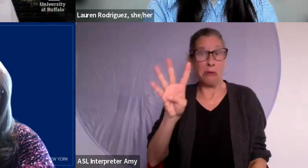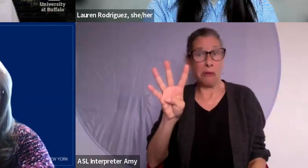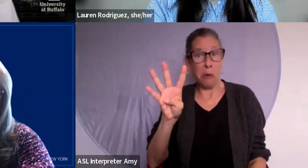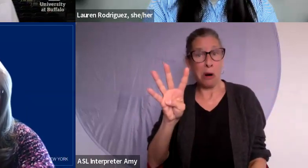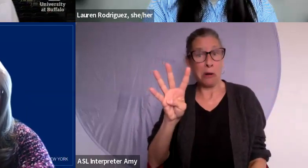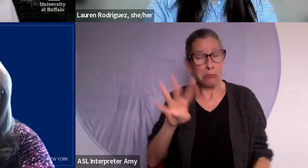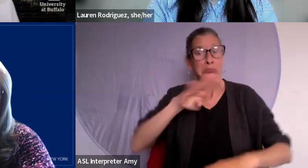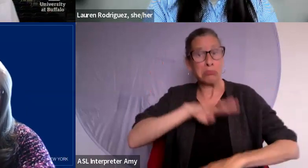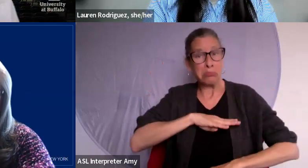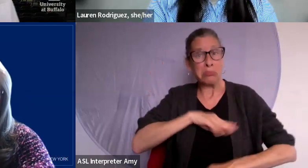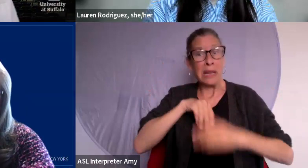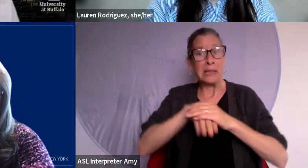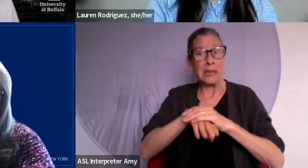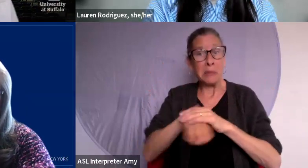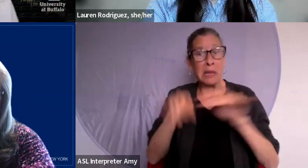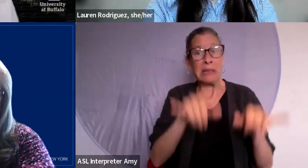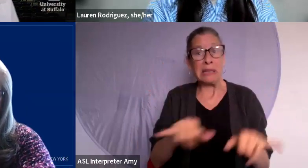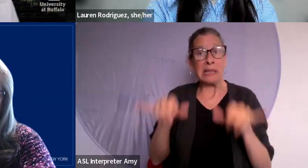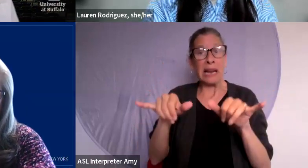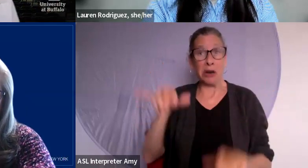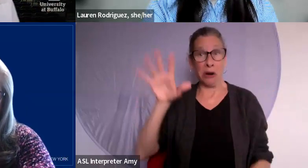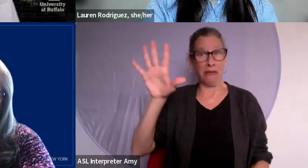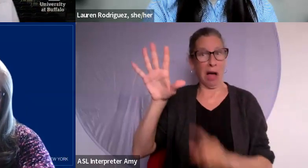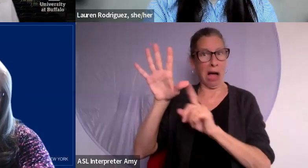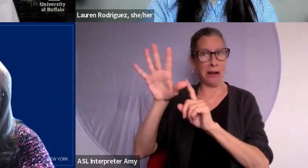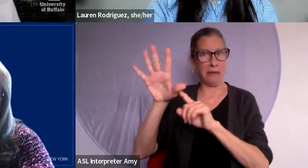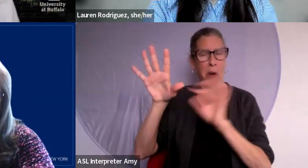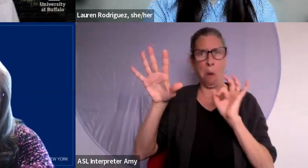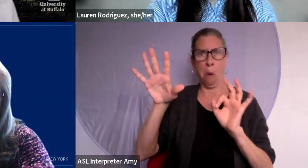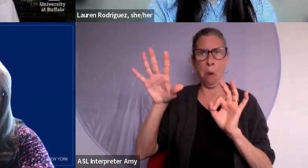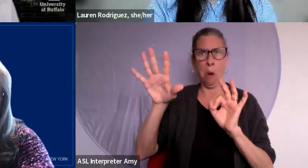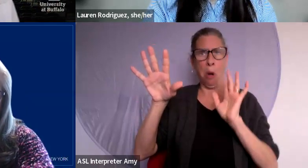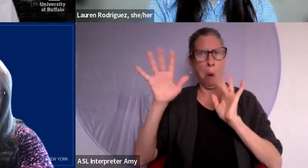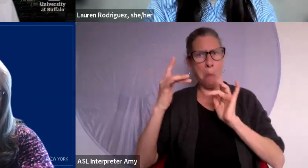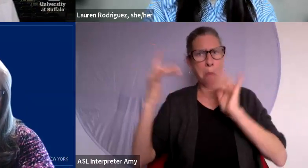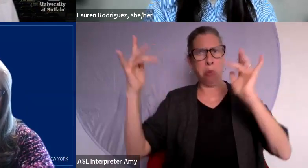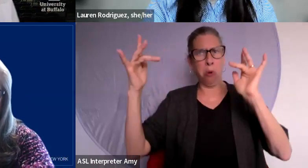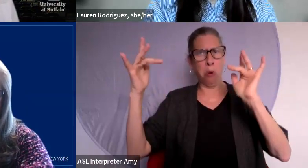accessibility standards. And a five is it goes above and beyond